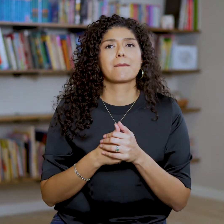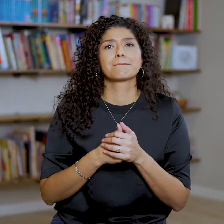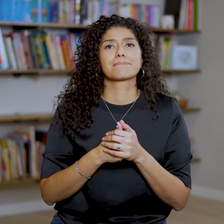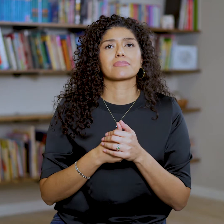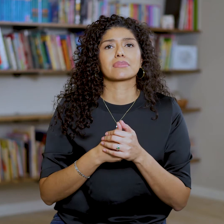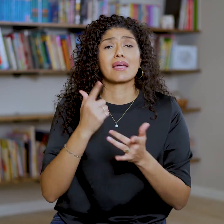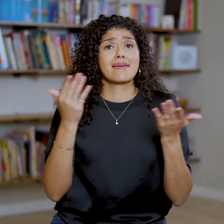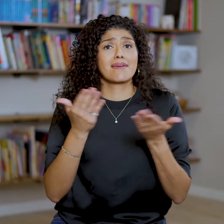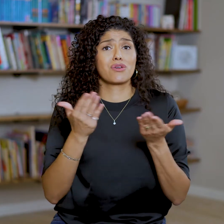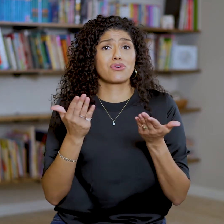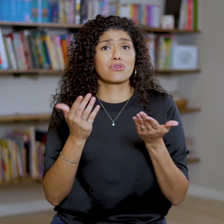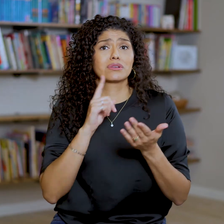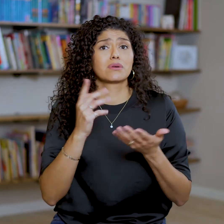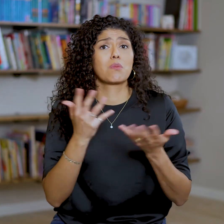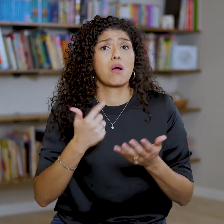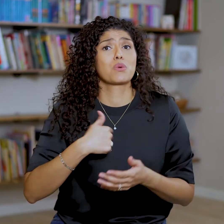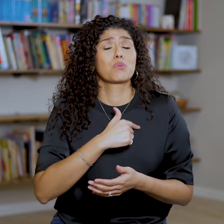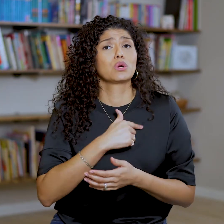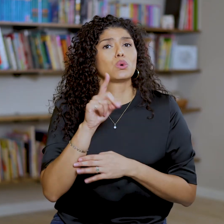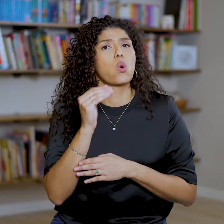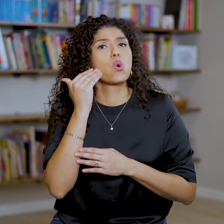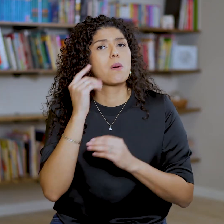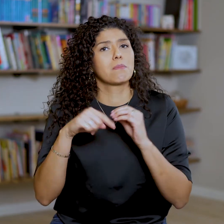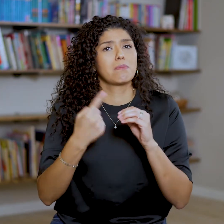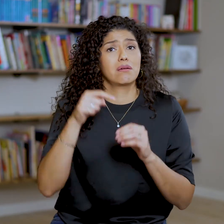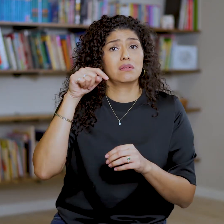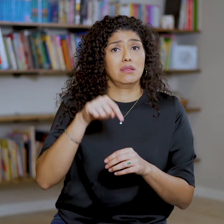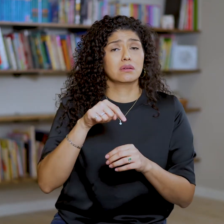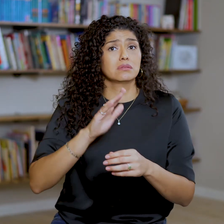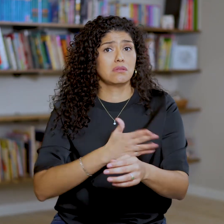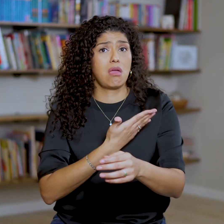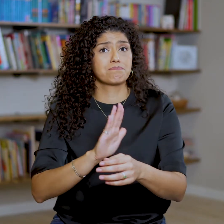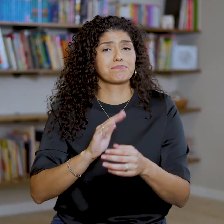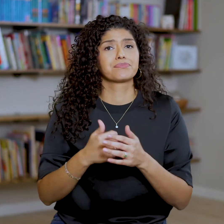Here’s what we do know about this psalm: